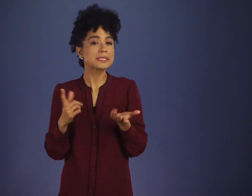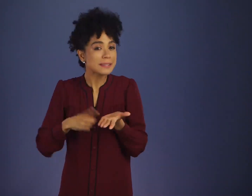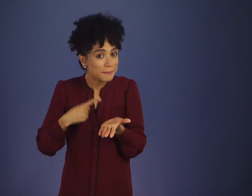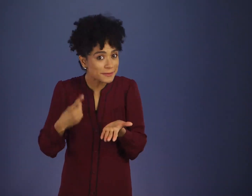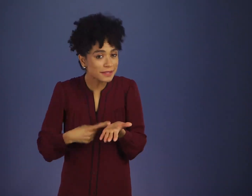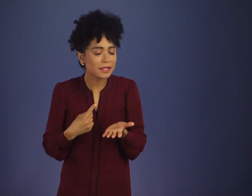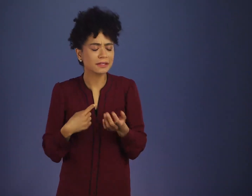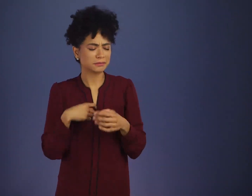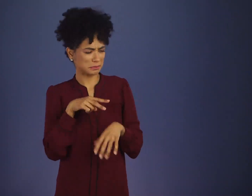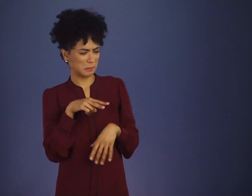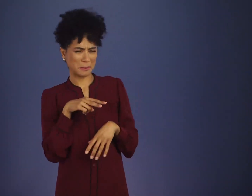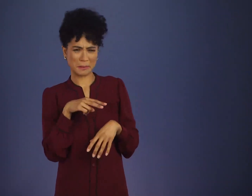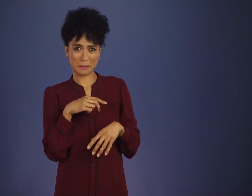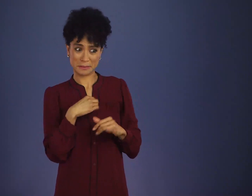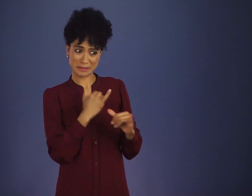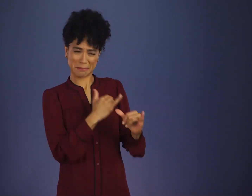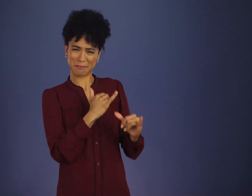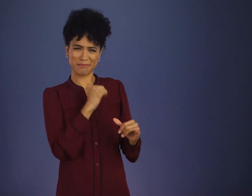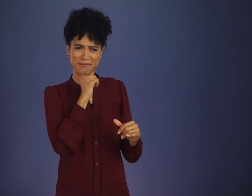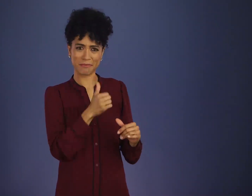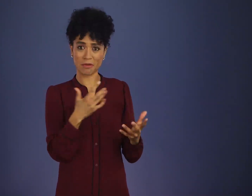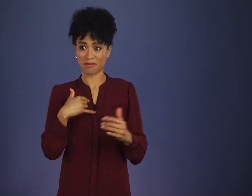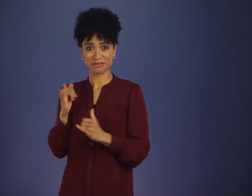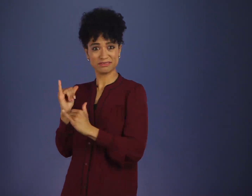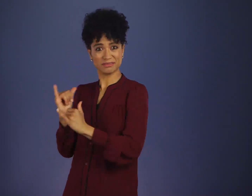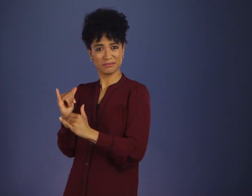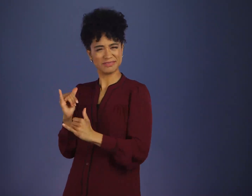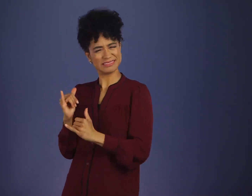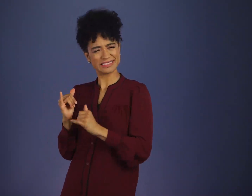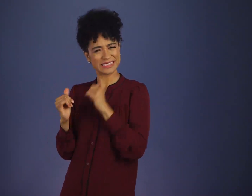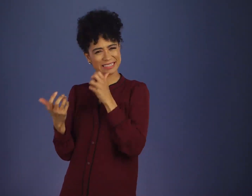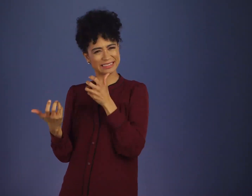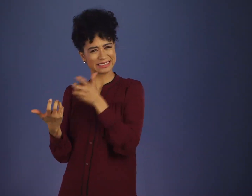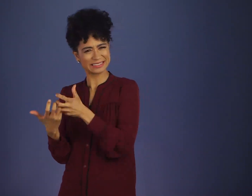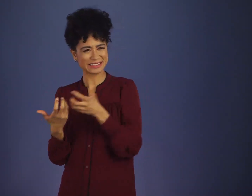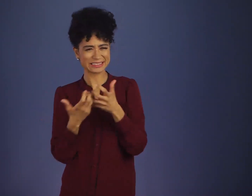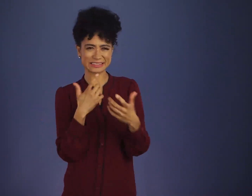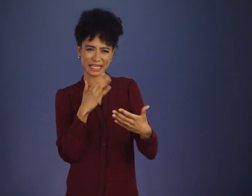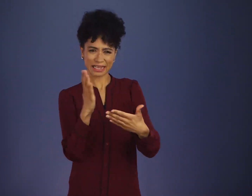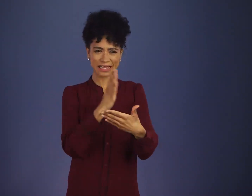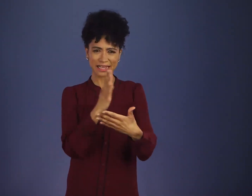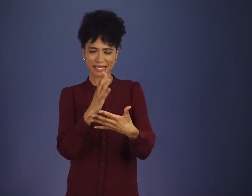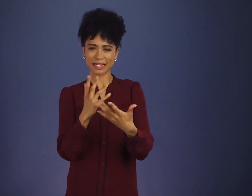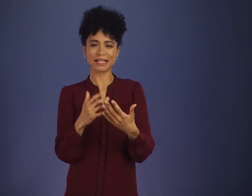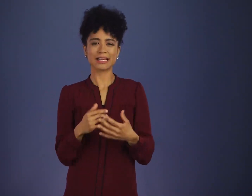But just as often some of us will fit more or less into both classifications.